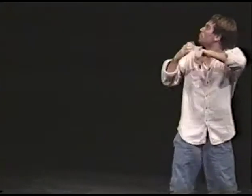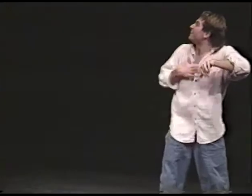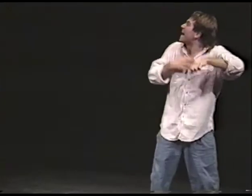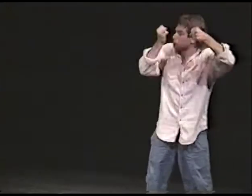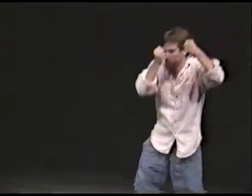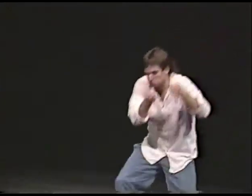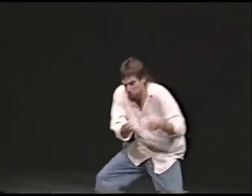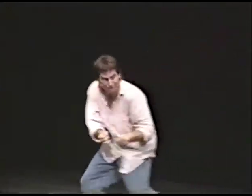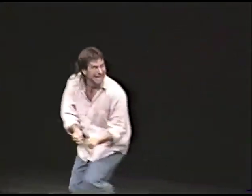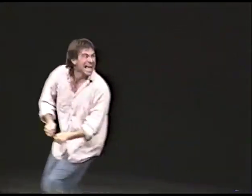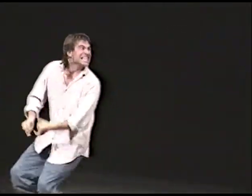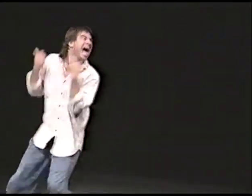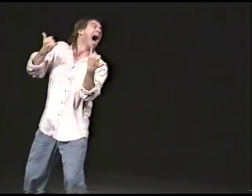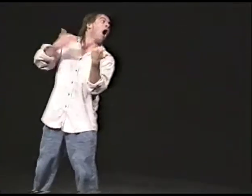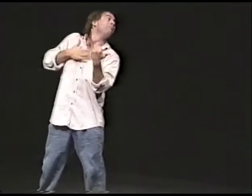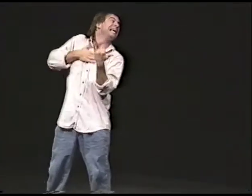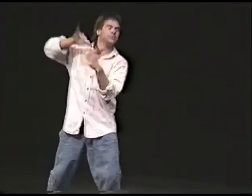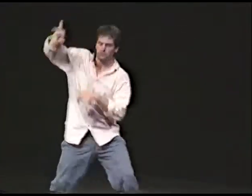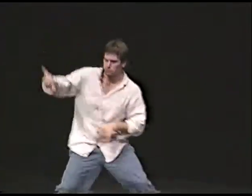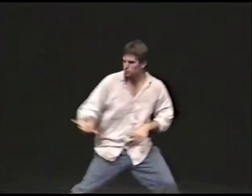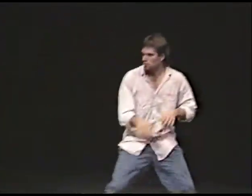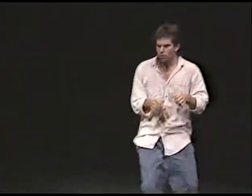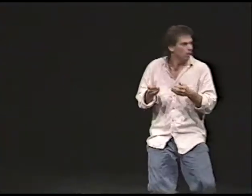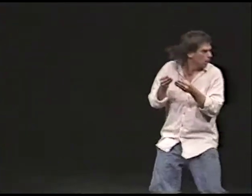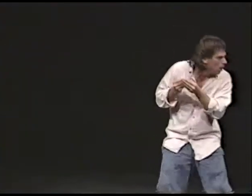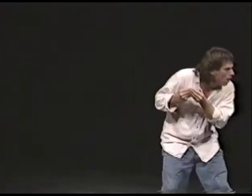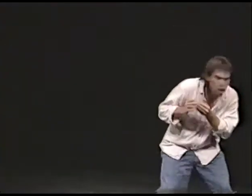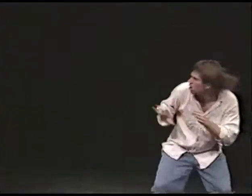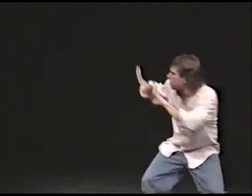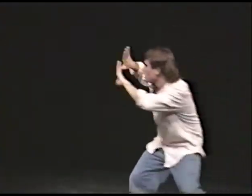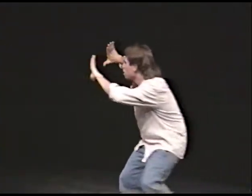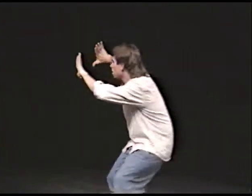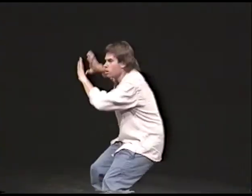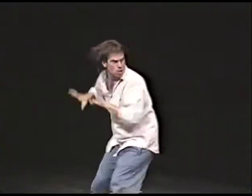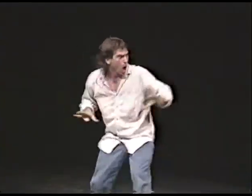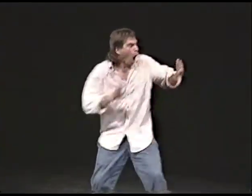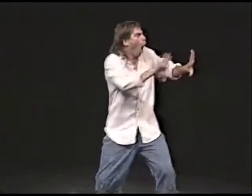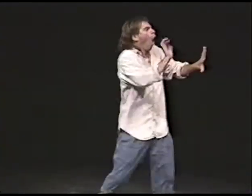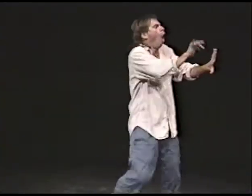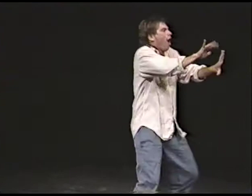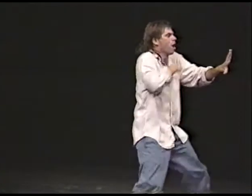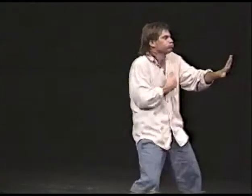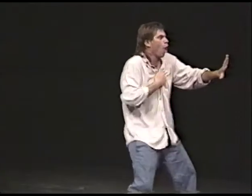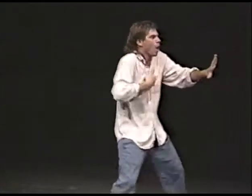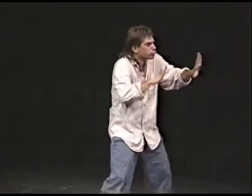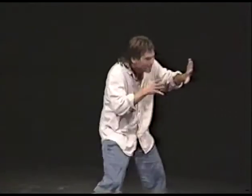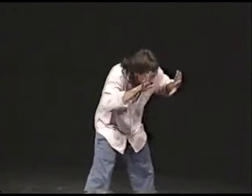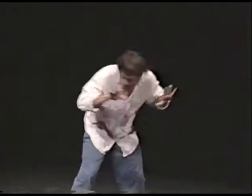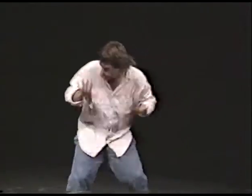Hey, I need gas, please. Now! Hurry up! You need gas? Oh, OK, I'm sorry.